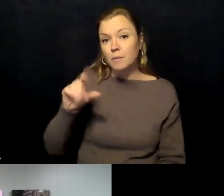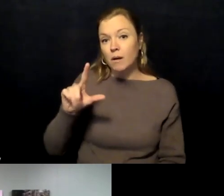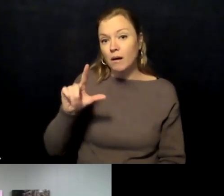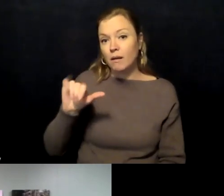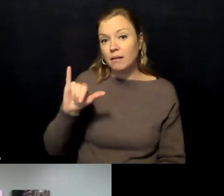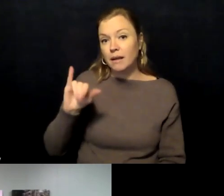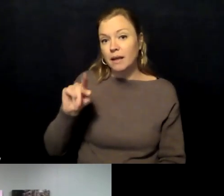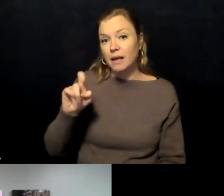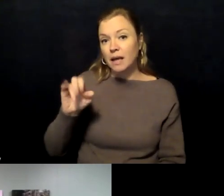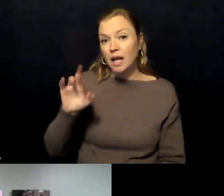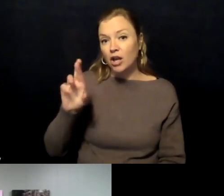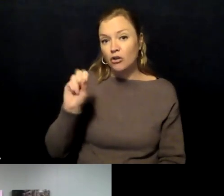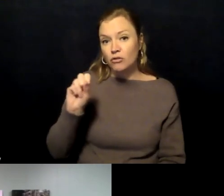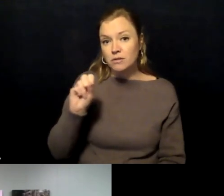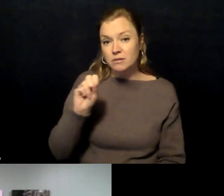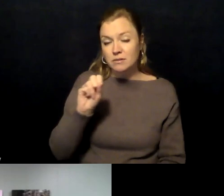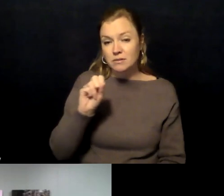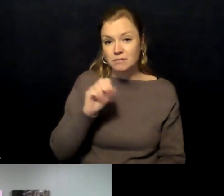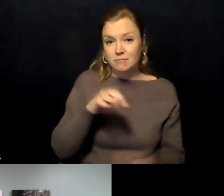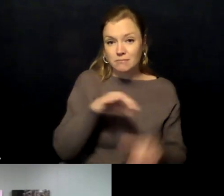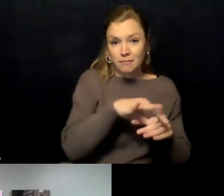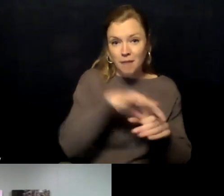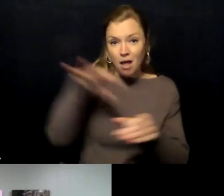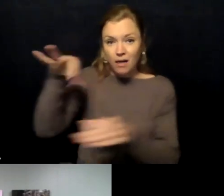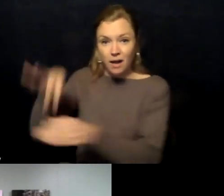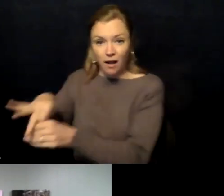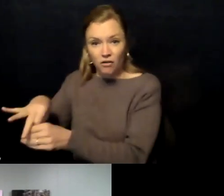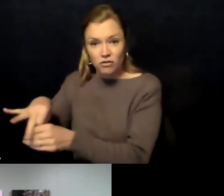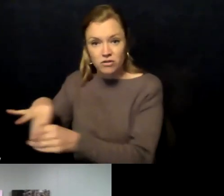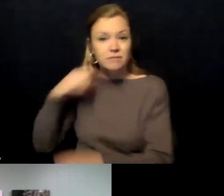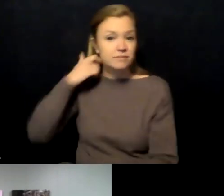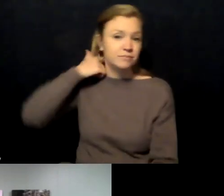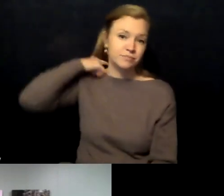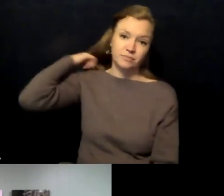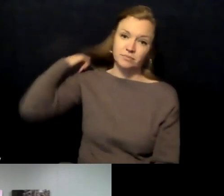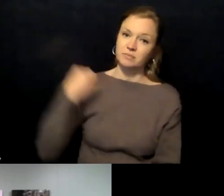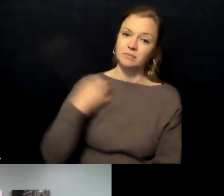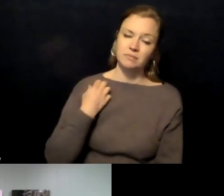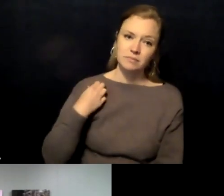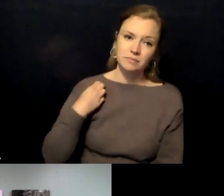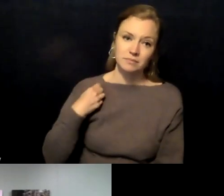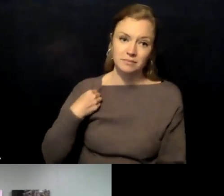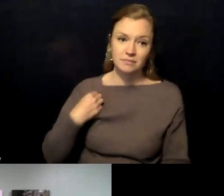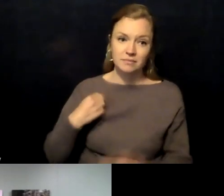that everything is this giant ecosystem and the plants and the animals are all